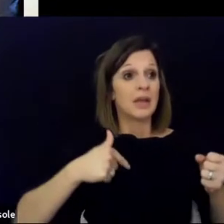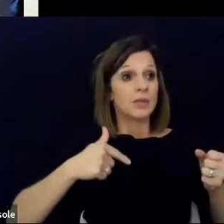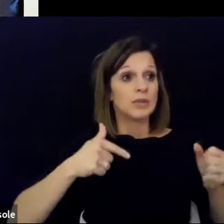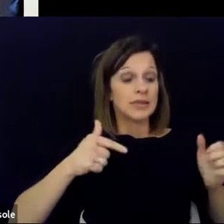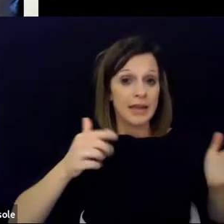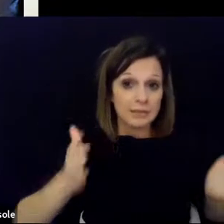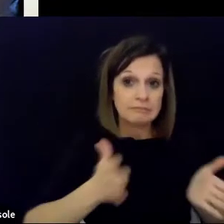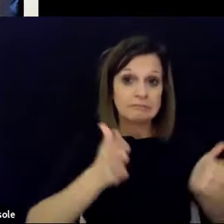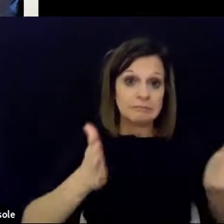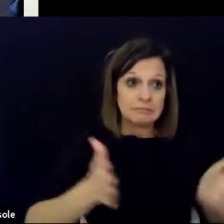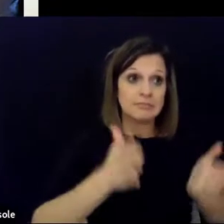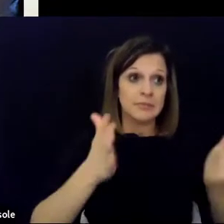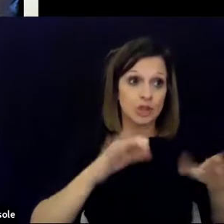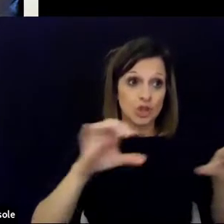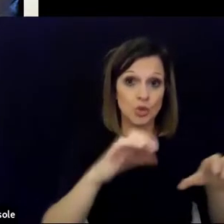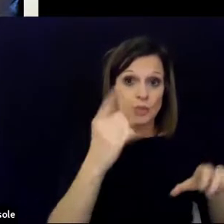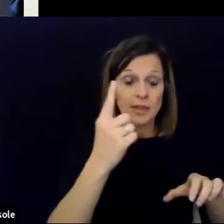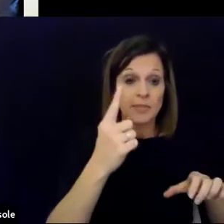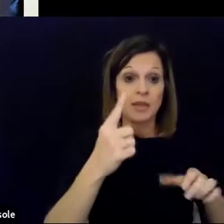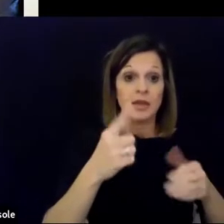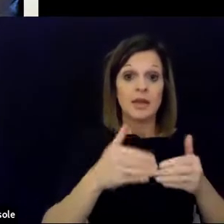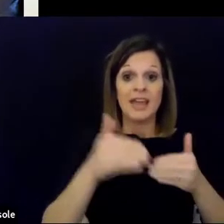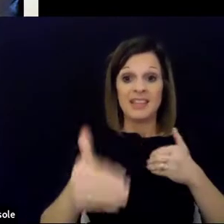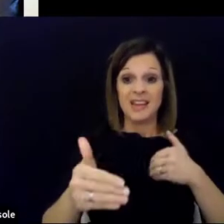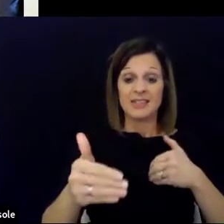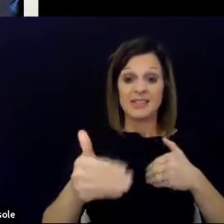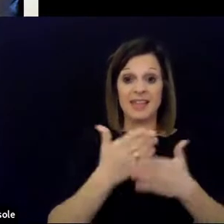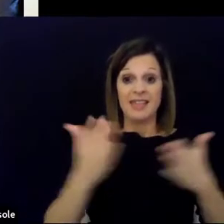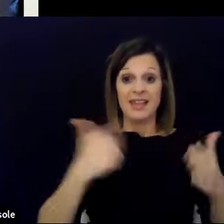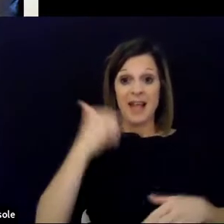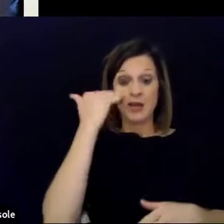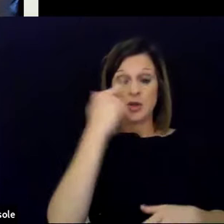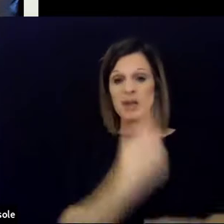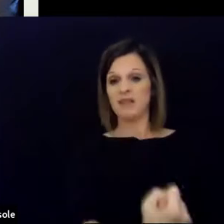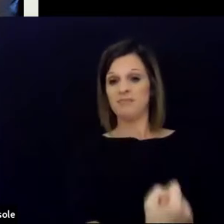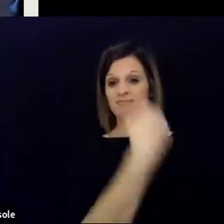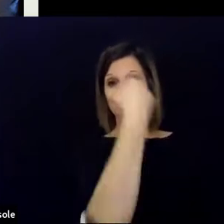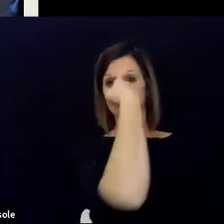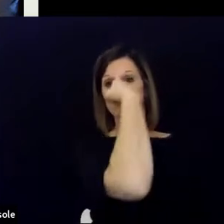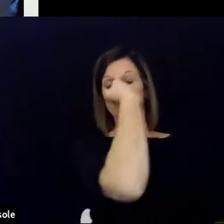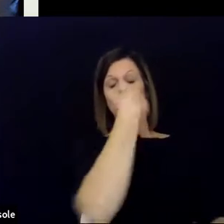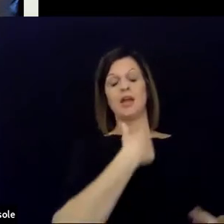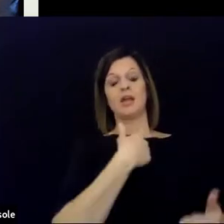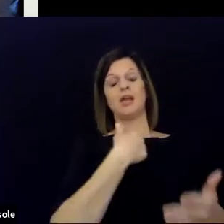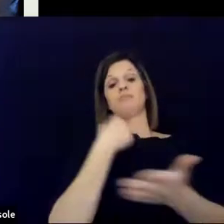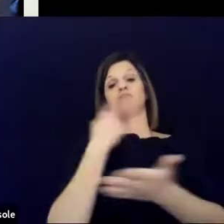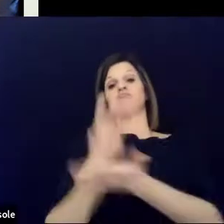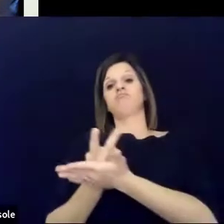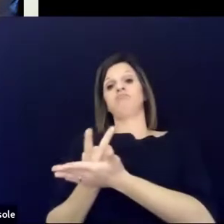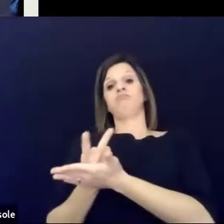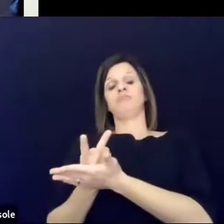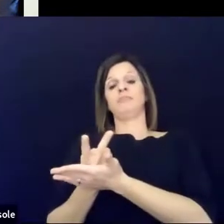and the next thing I knew, he had punched me in the nose and I was flat on the floor. And you know what, I learned from that very quickly.